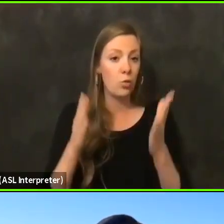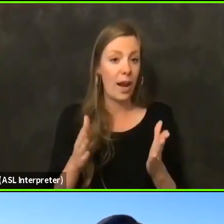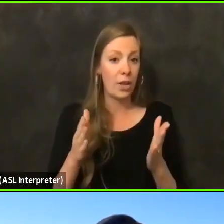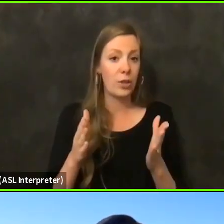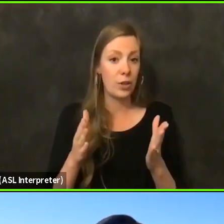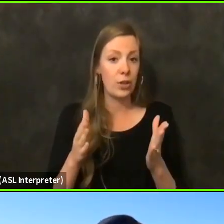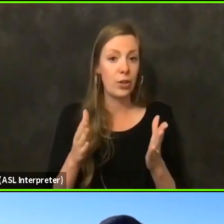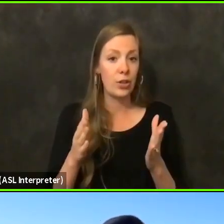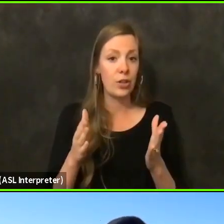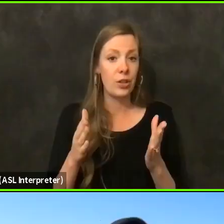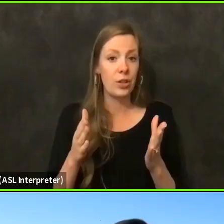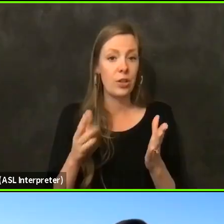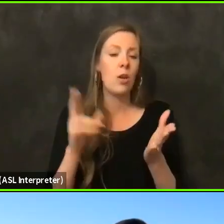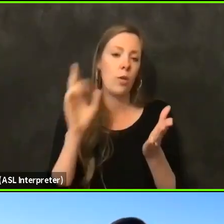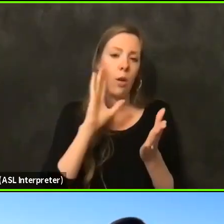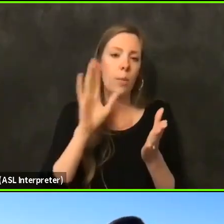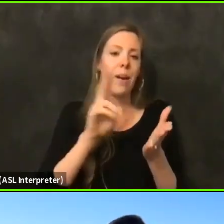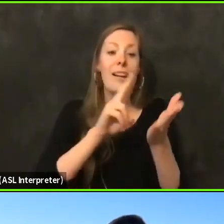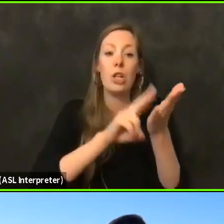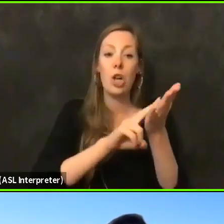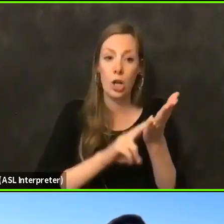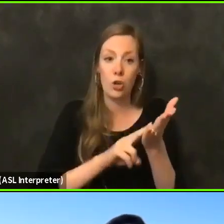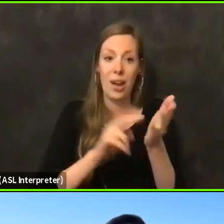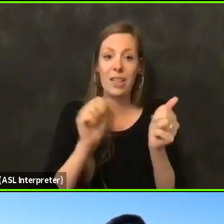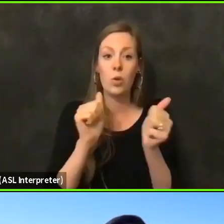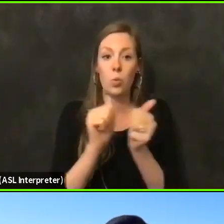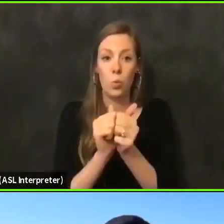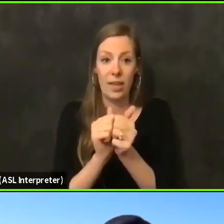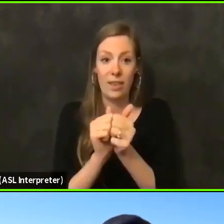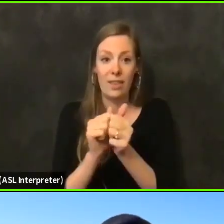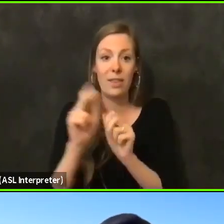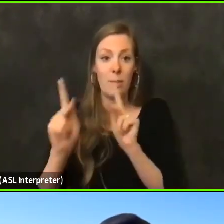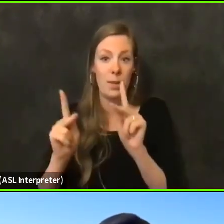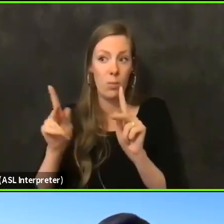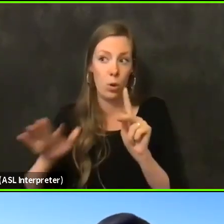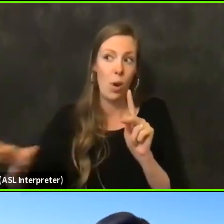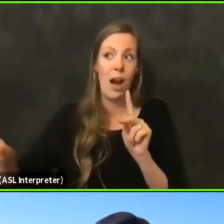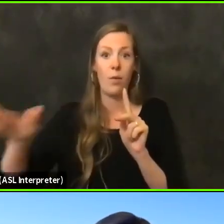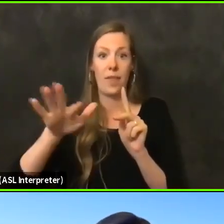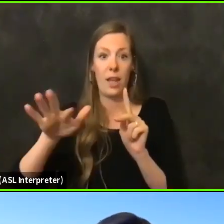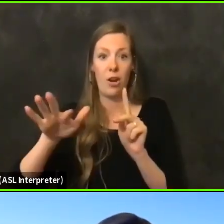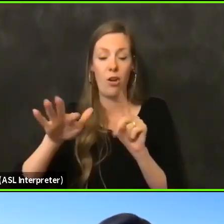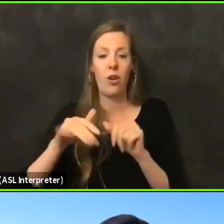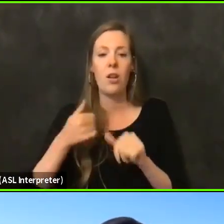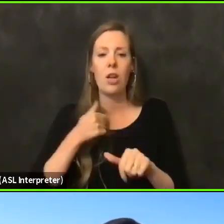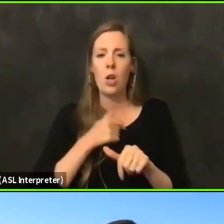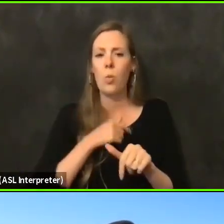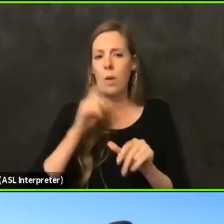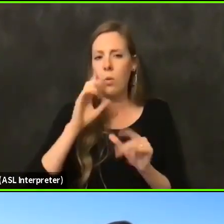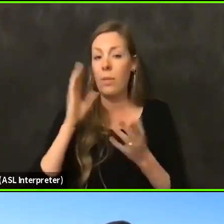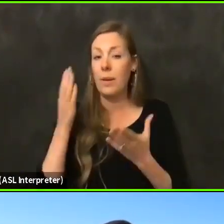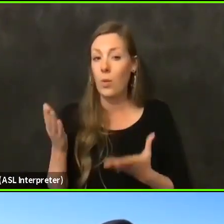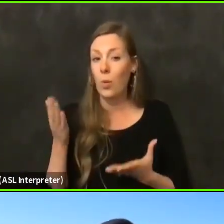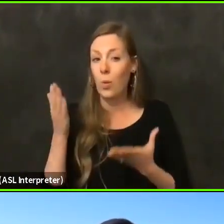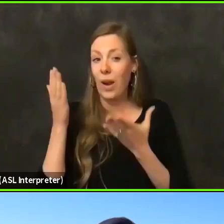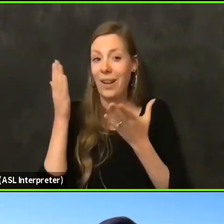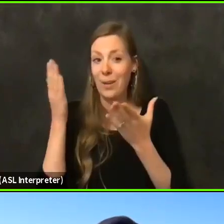providing contracts with the contractors that are out there. And we're going to be recommending the